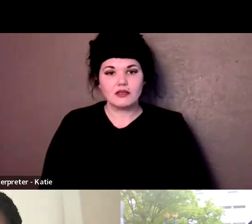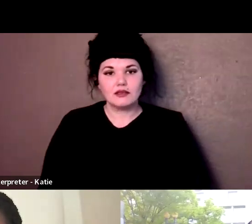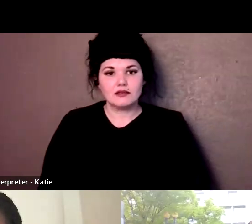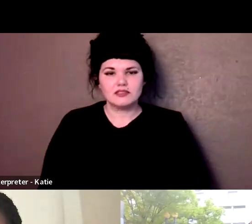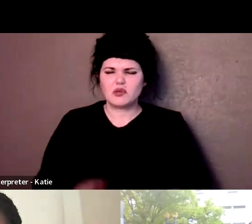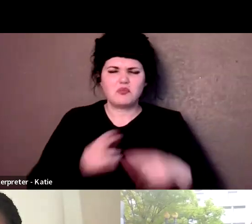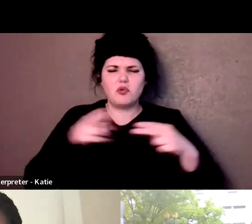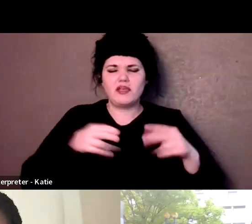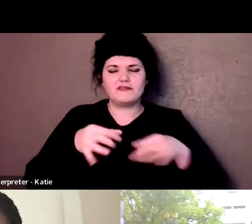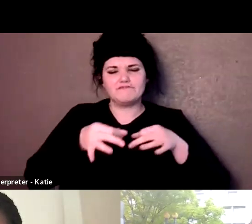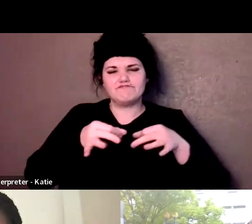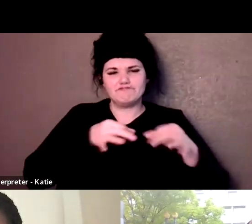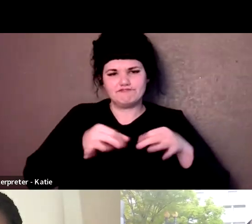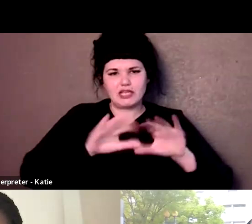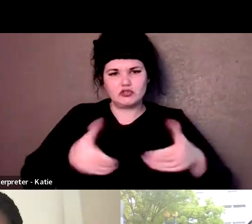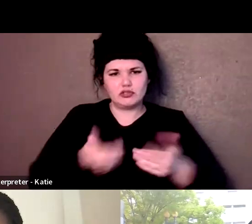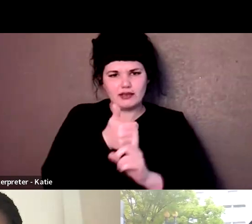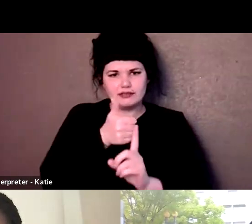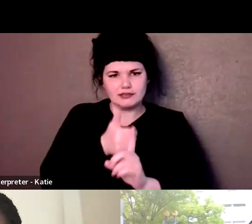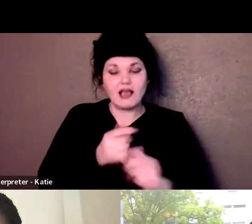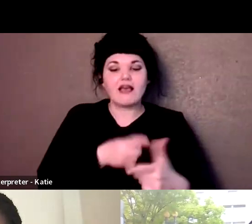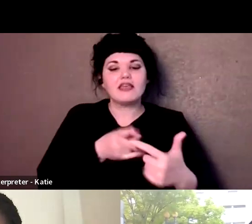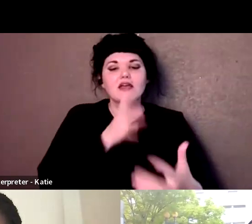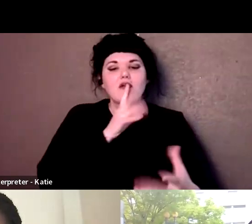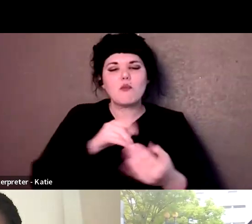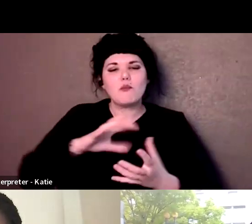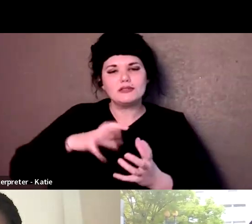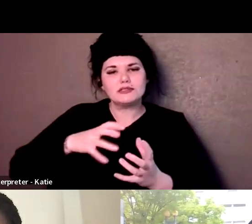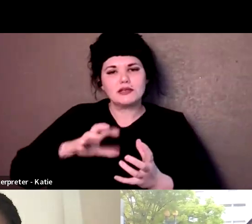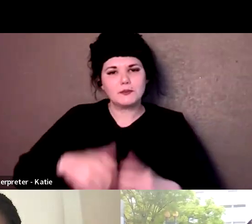and tell us more about intersectionality with those that you serve. CHUCK: My name